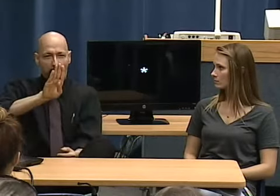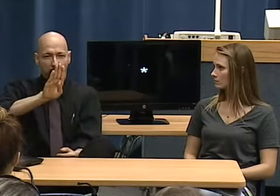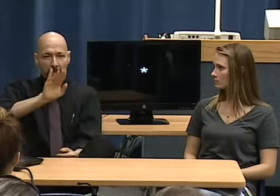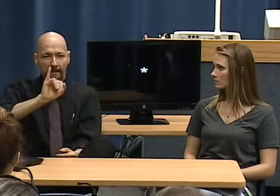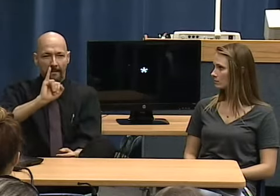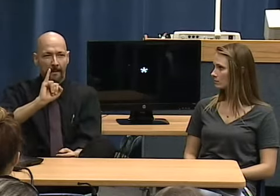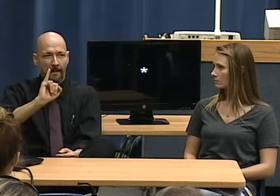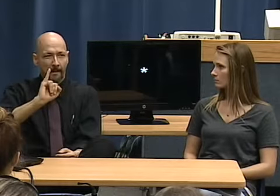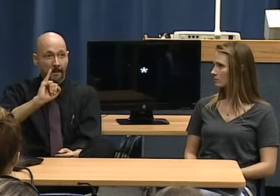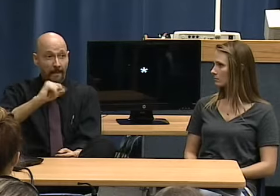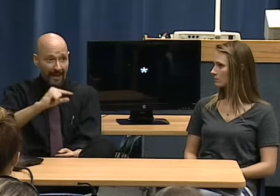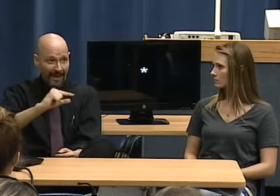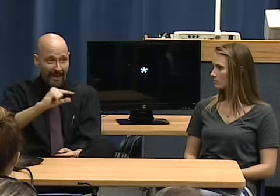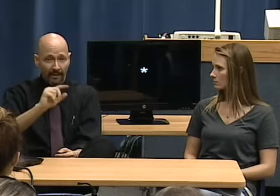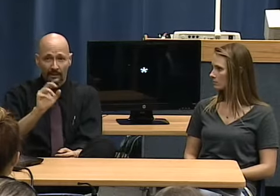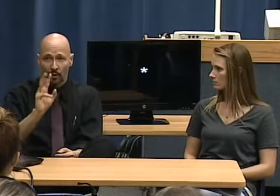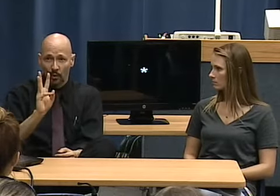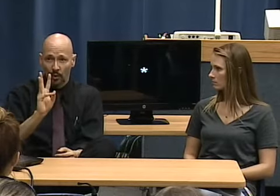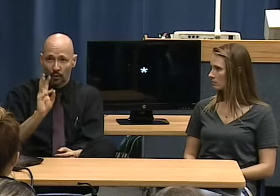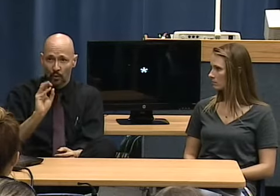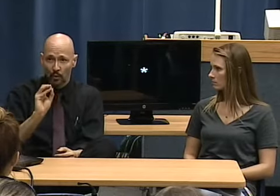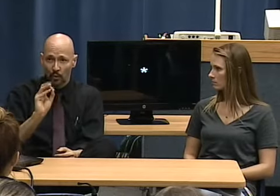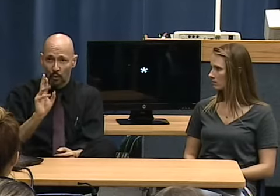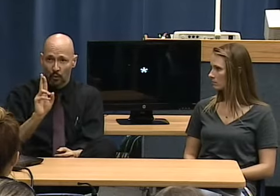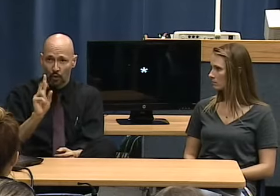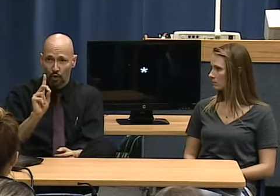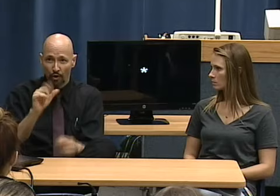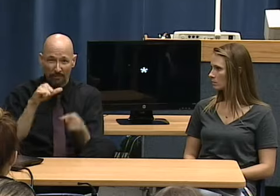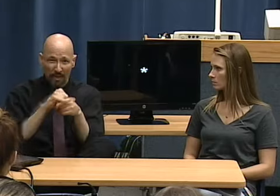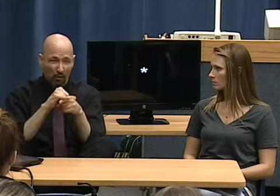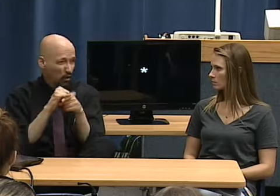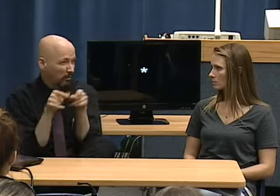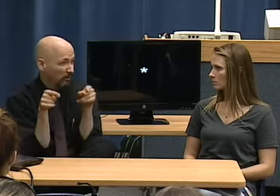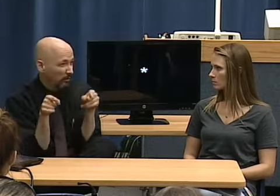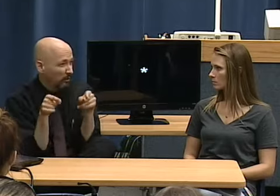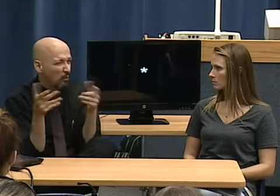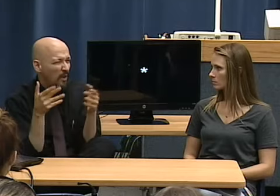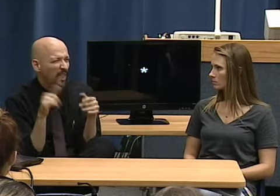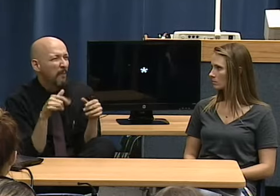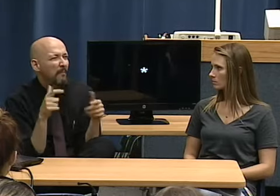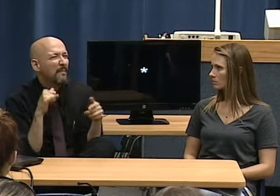B-I-G W-O-R-D big word for that. What's that big word?